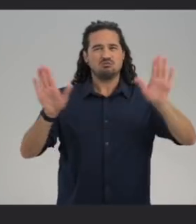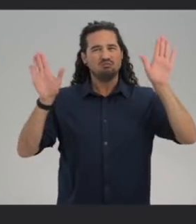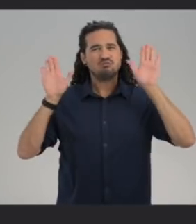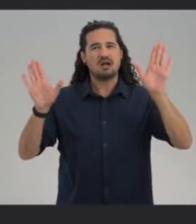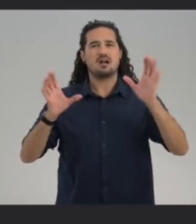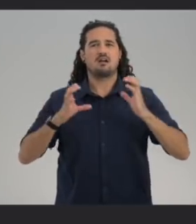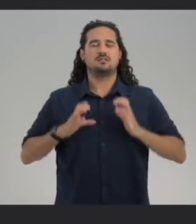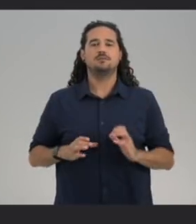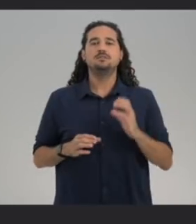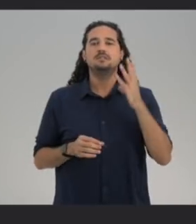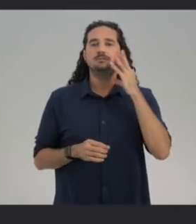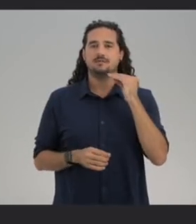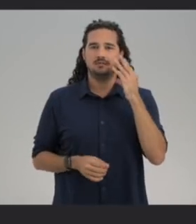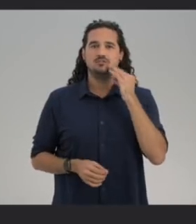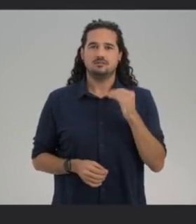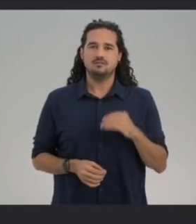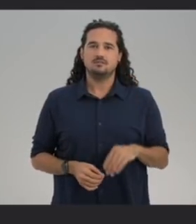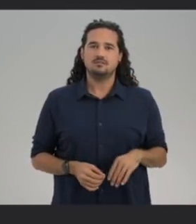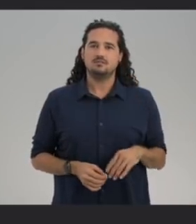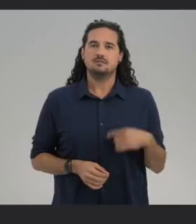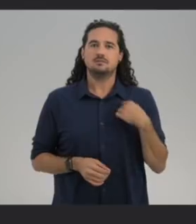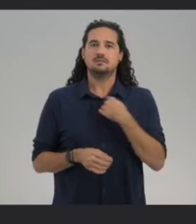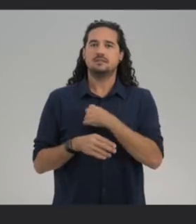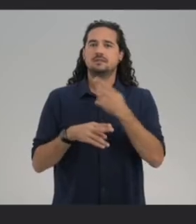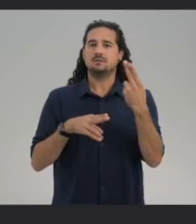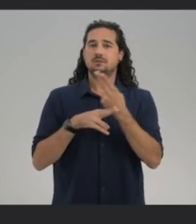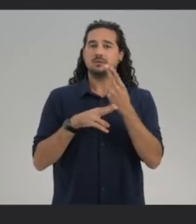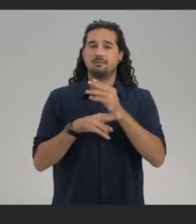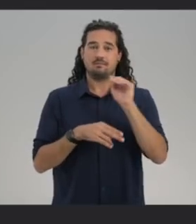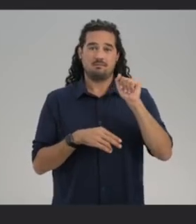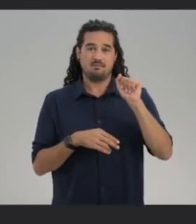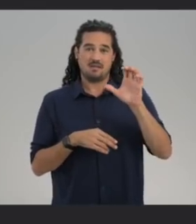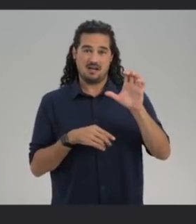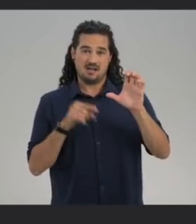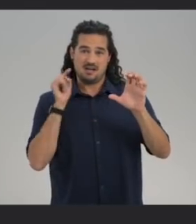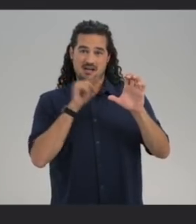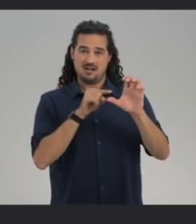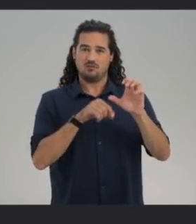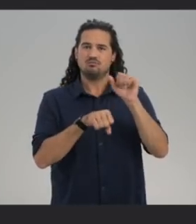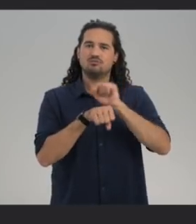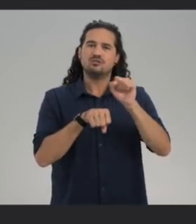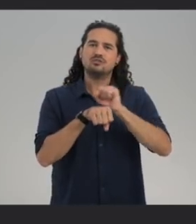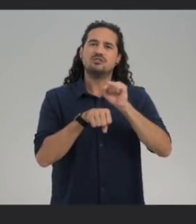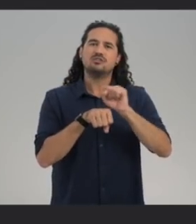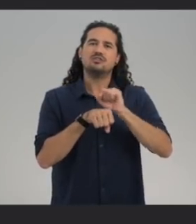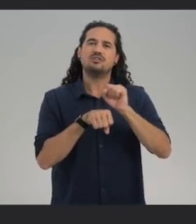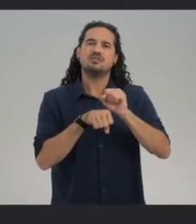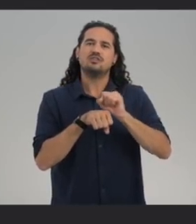To deepen this integration on the Mac, we use Mac-specific software workloads to optimize the architecture of M1.